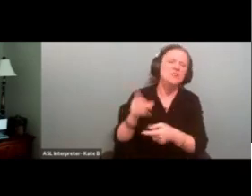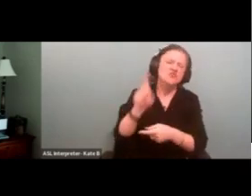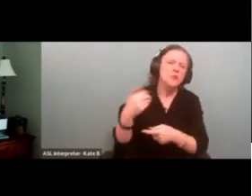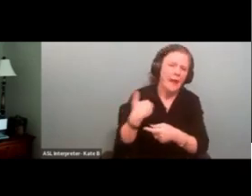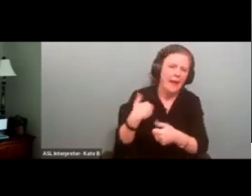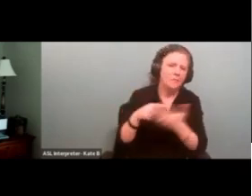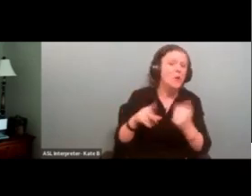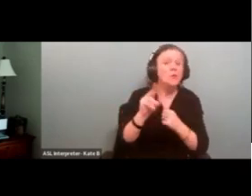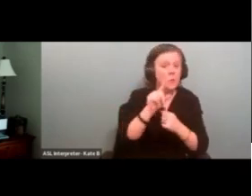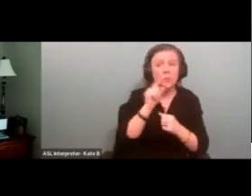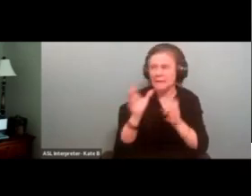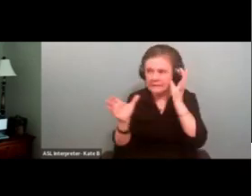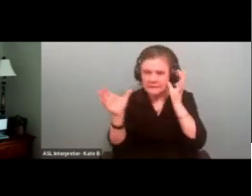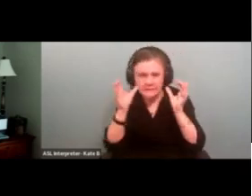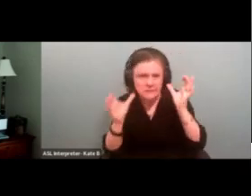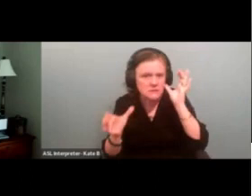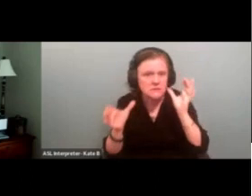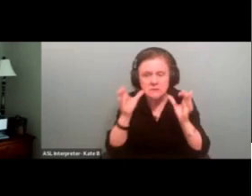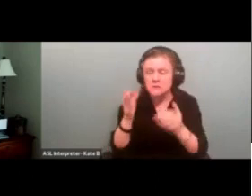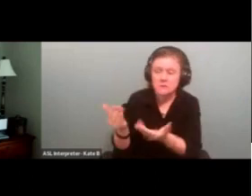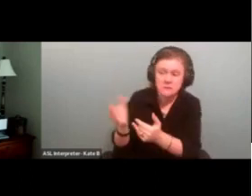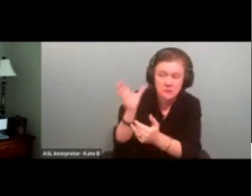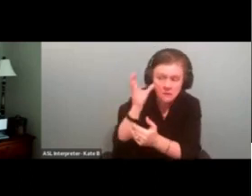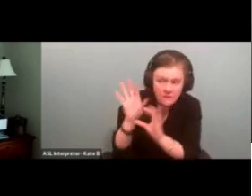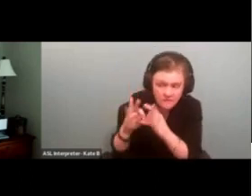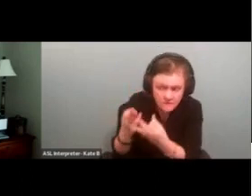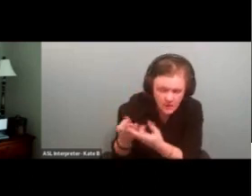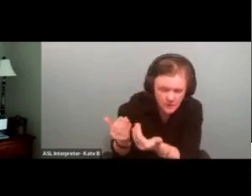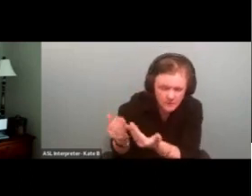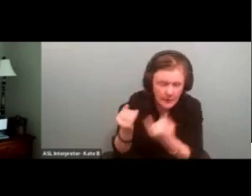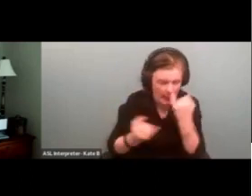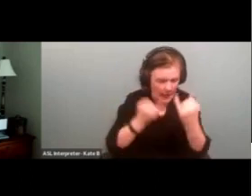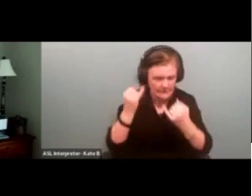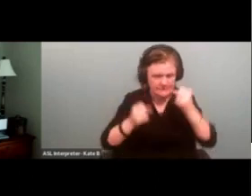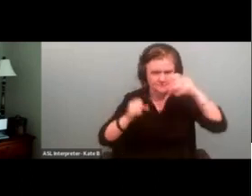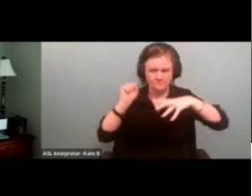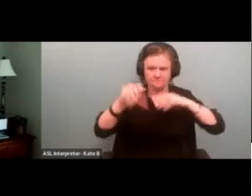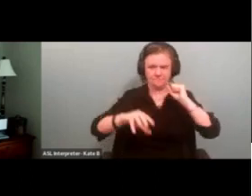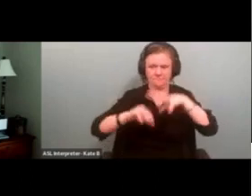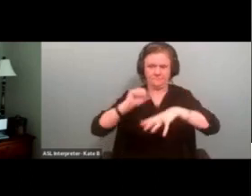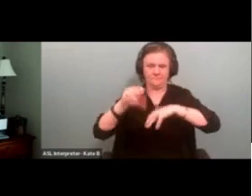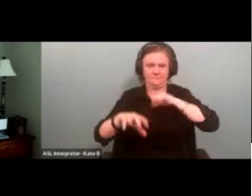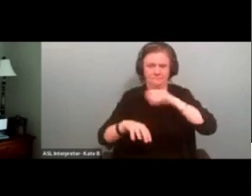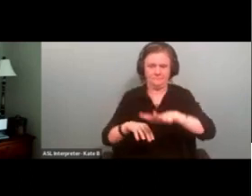listen to each other. We're going to brainstorm, we're going to bring all of our creative ideas to this space. And then